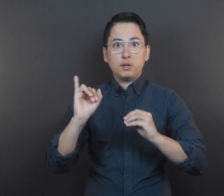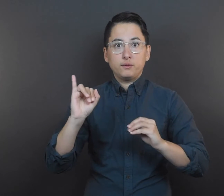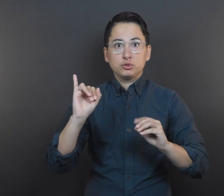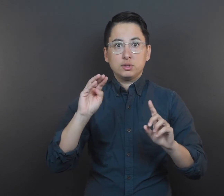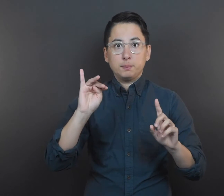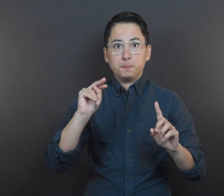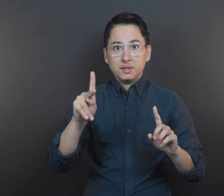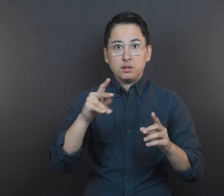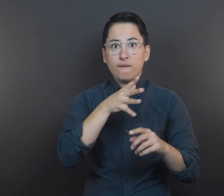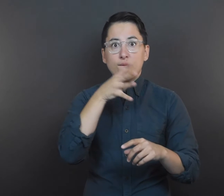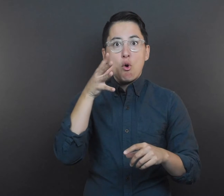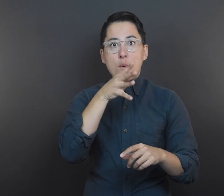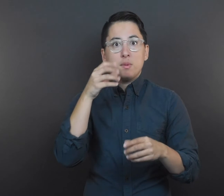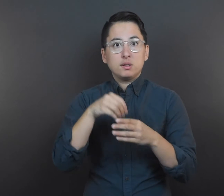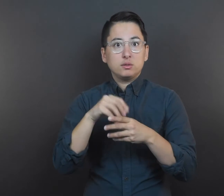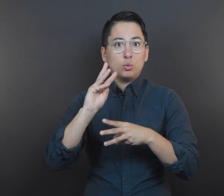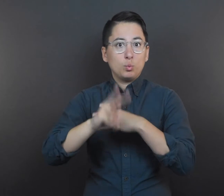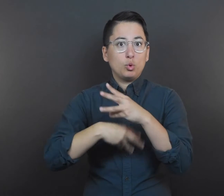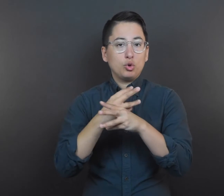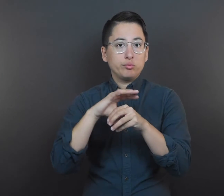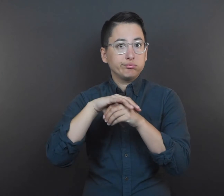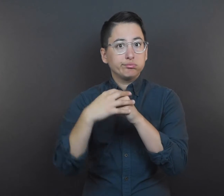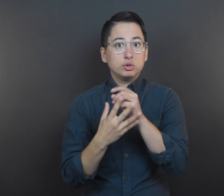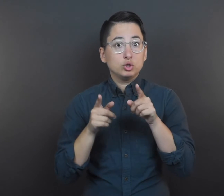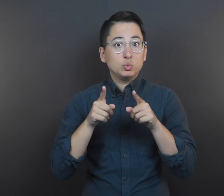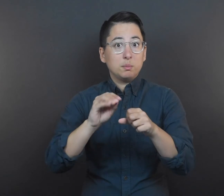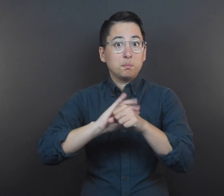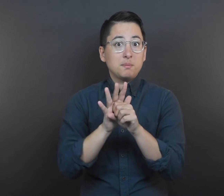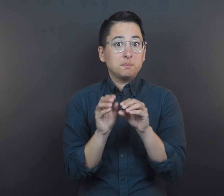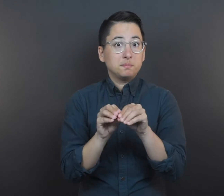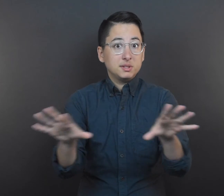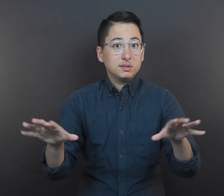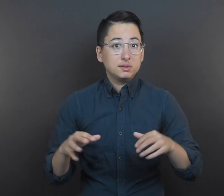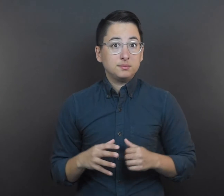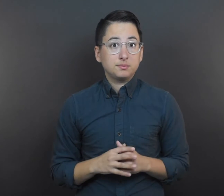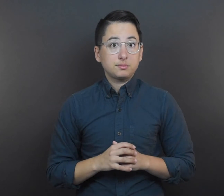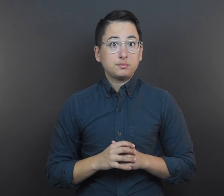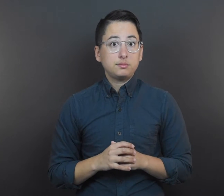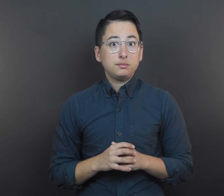Examining infections in otters could add to our understanding of why mustelids (animals